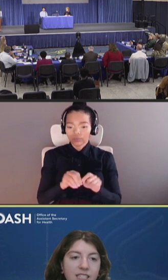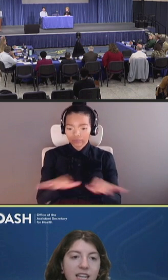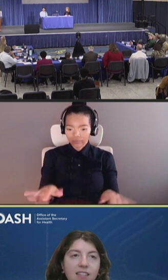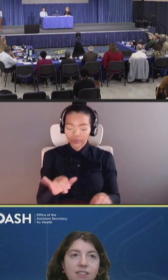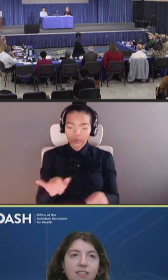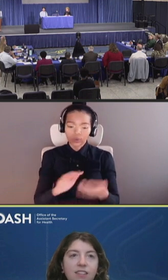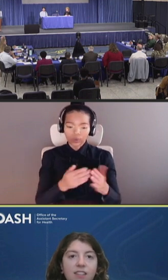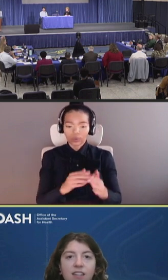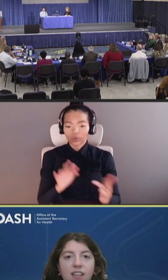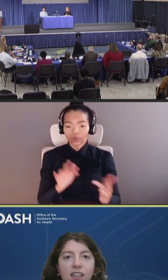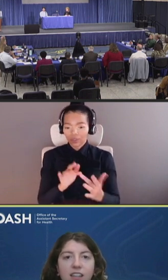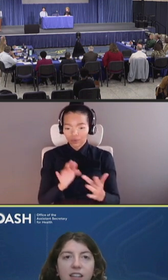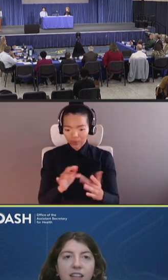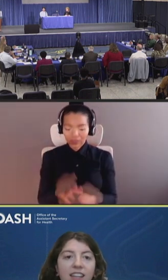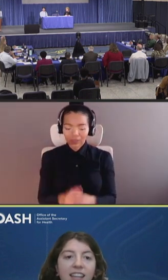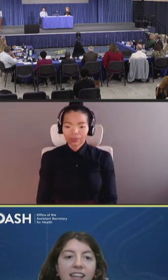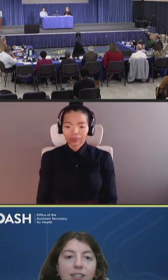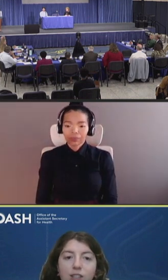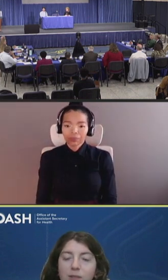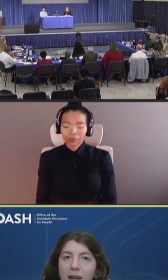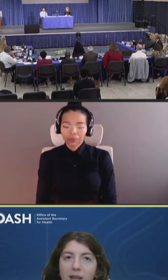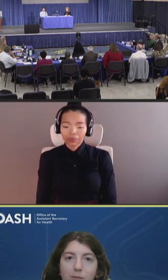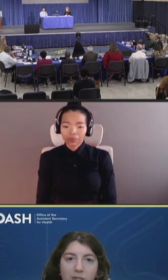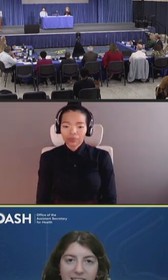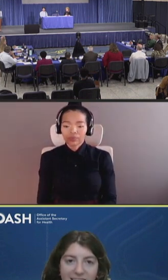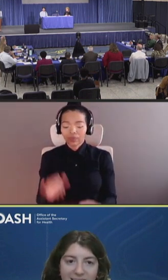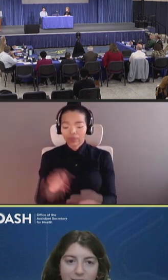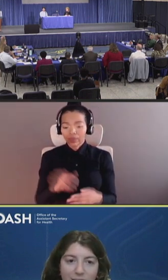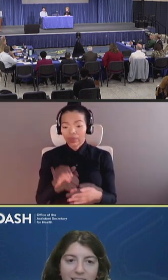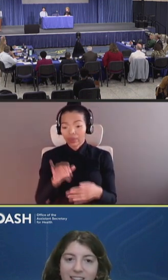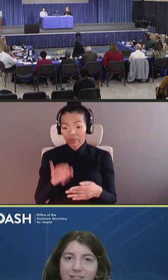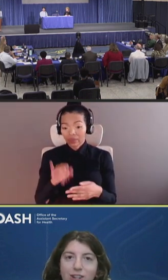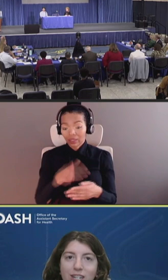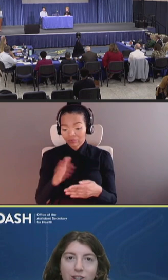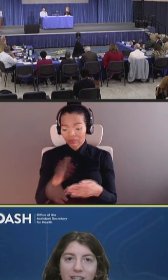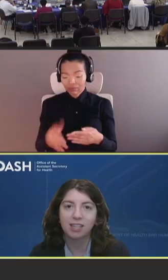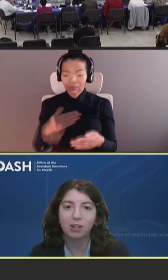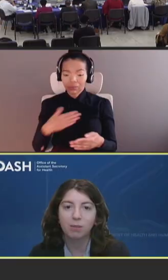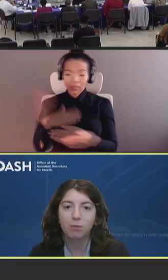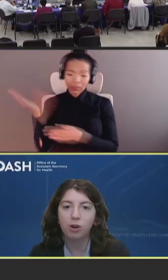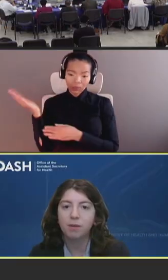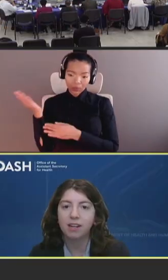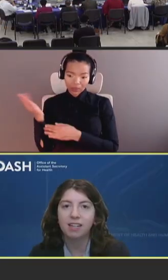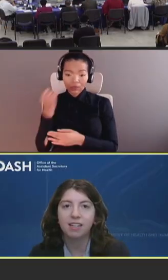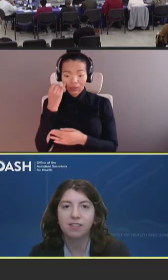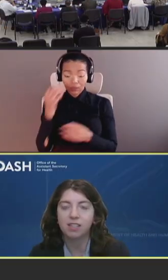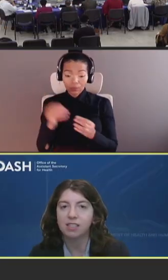slide. That concludes my presentation. If you're interested in learning more about any of these